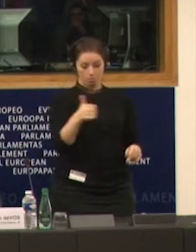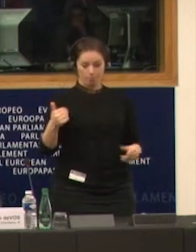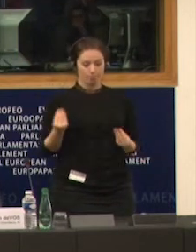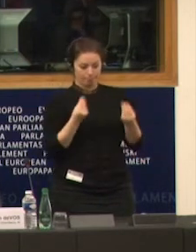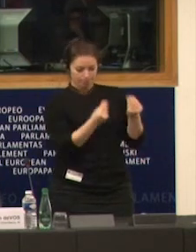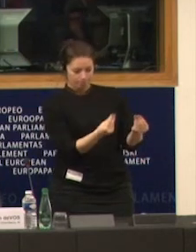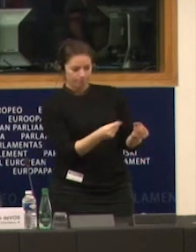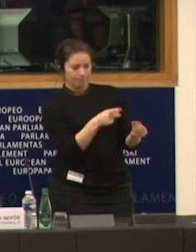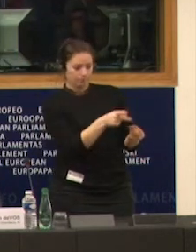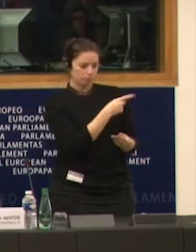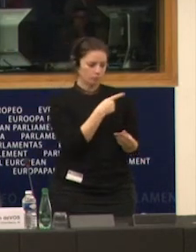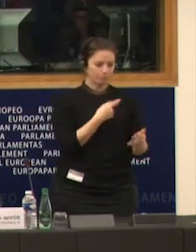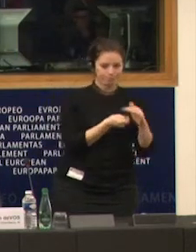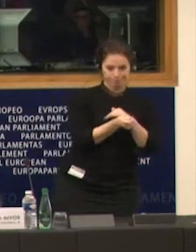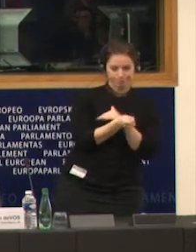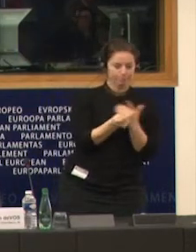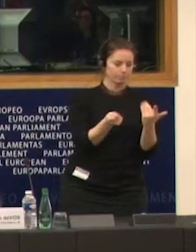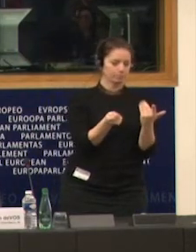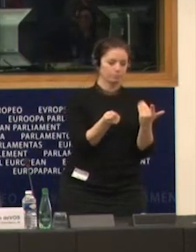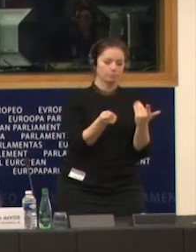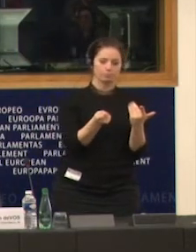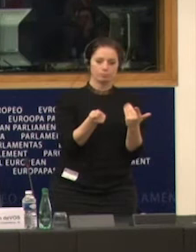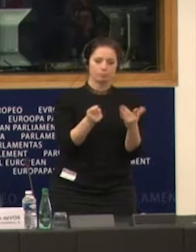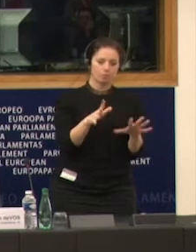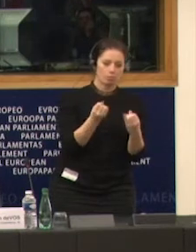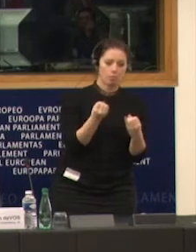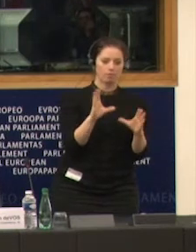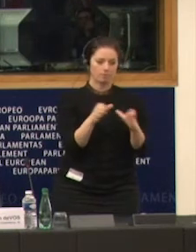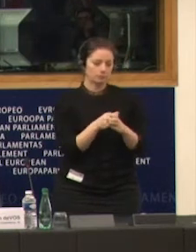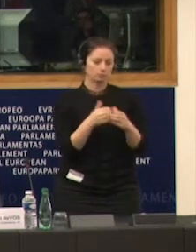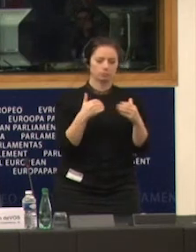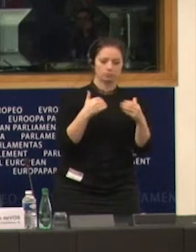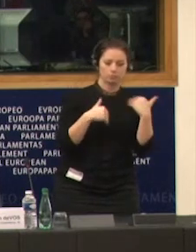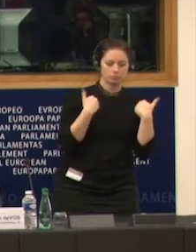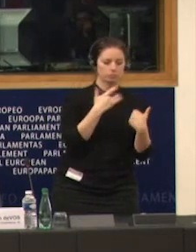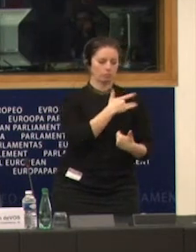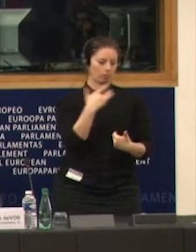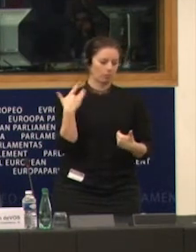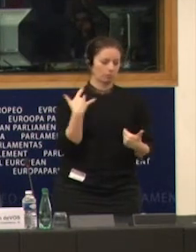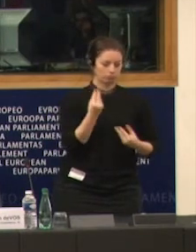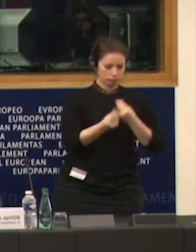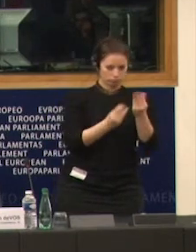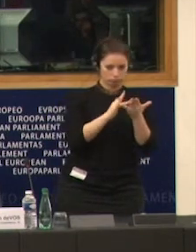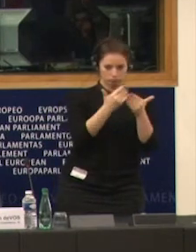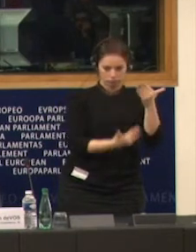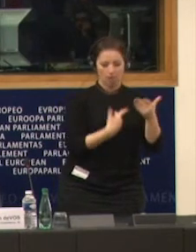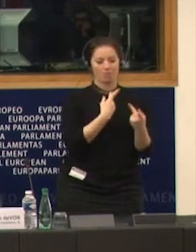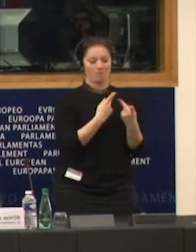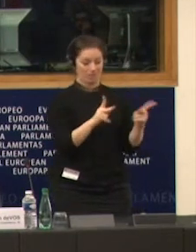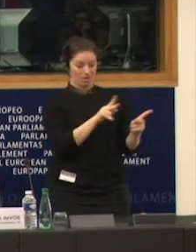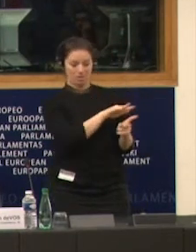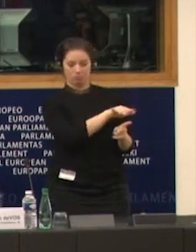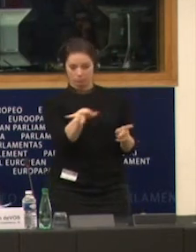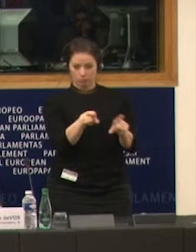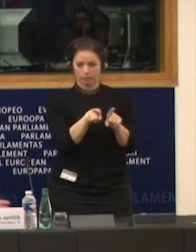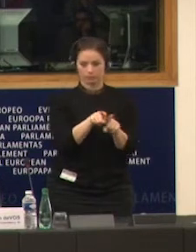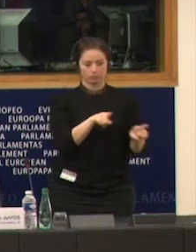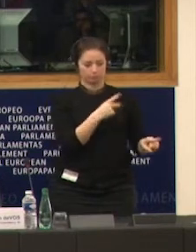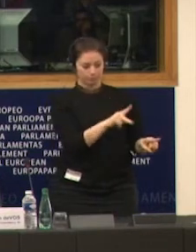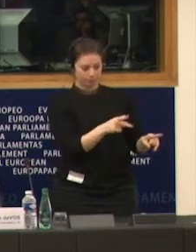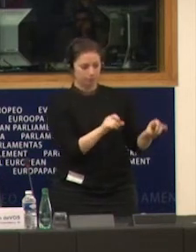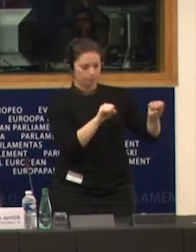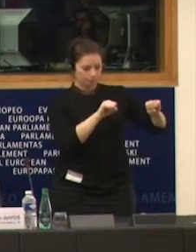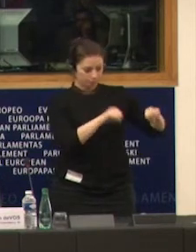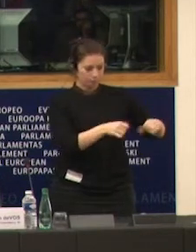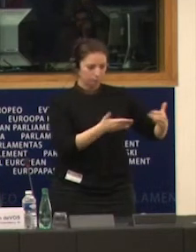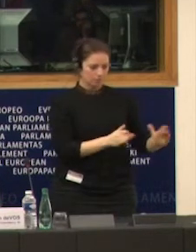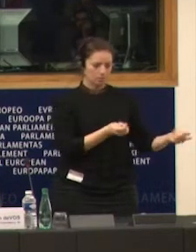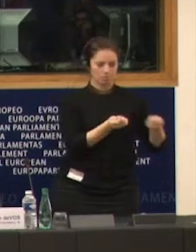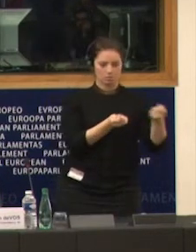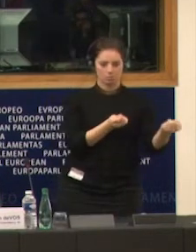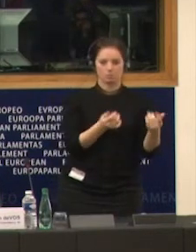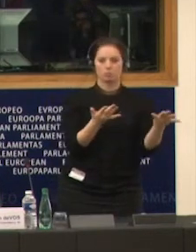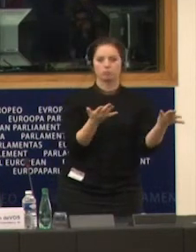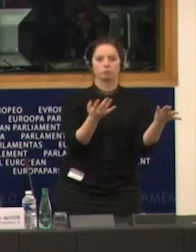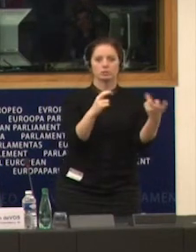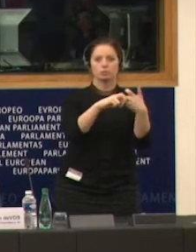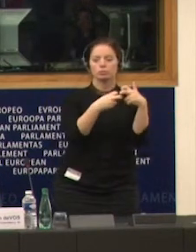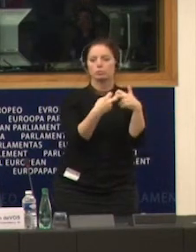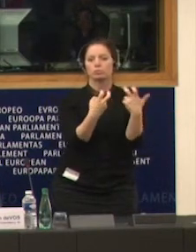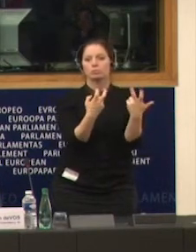And they will become responsible for the facilities like transportation support, support for independent living. Cultural change programs.